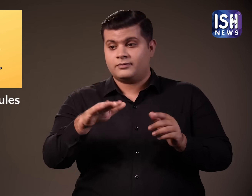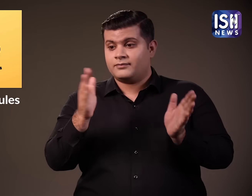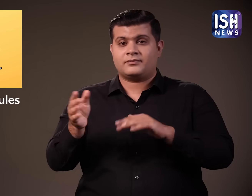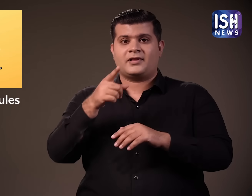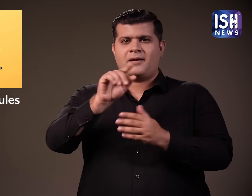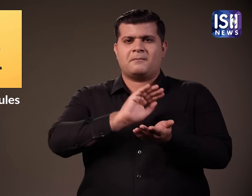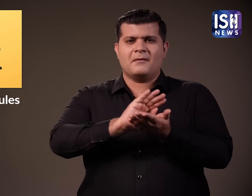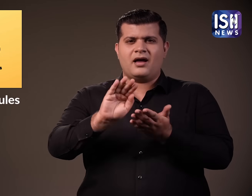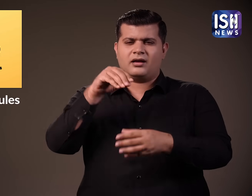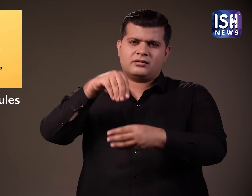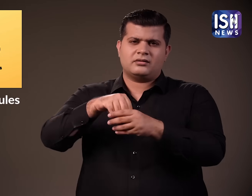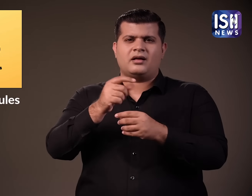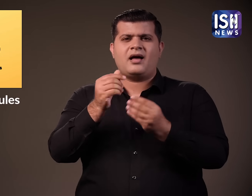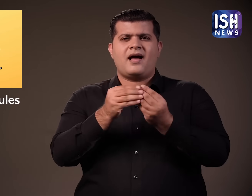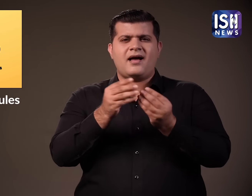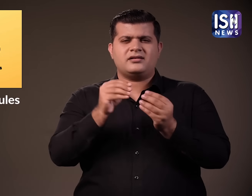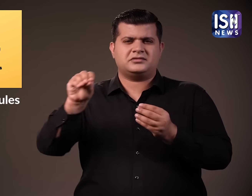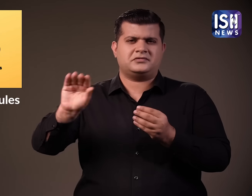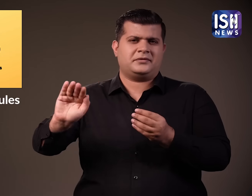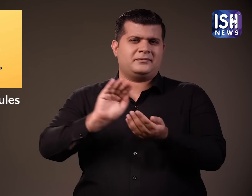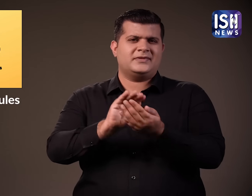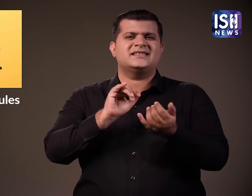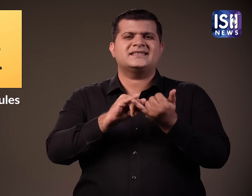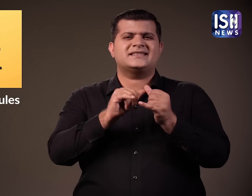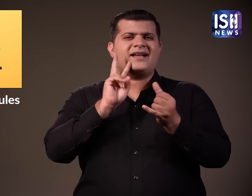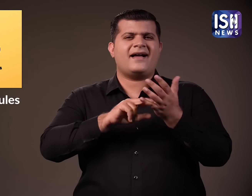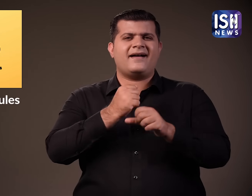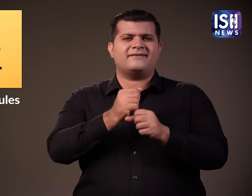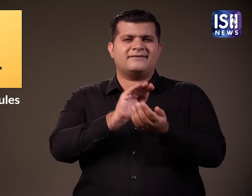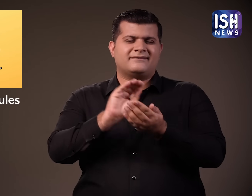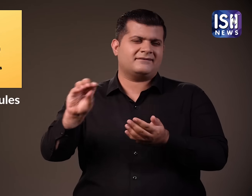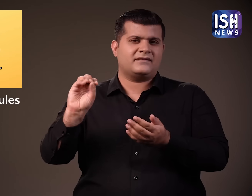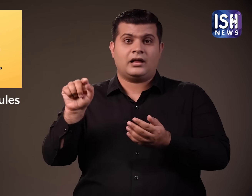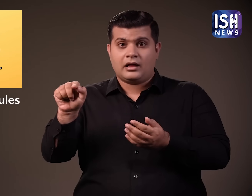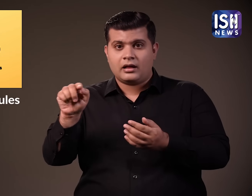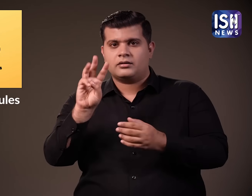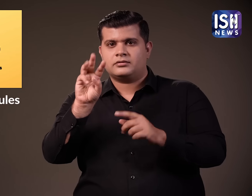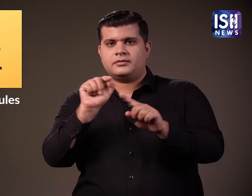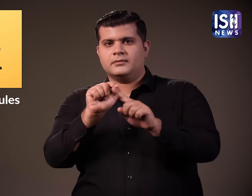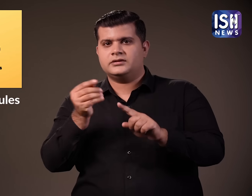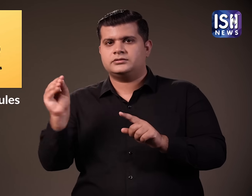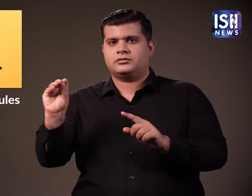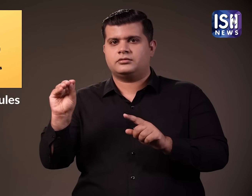and return rate of cash in banks or cash-like investments is 3%.